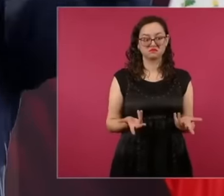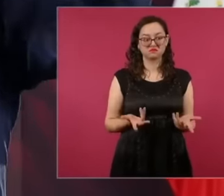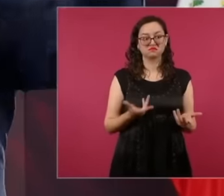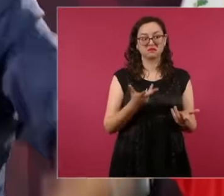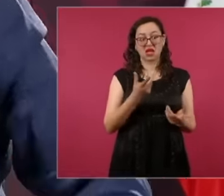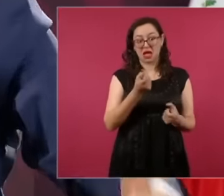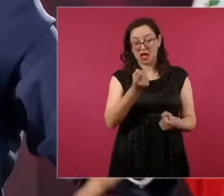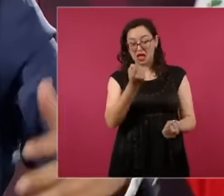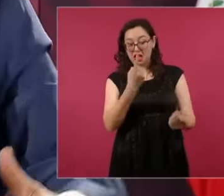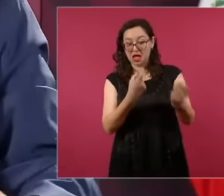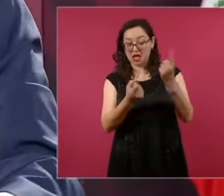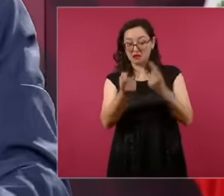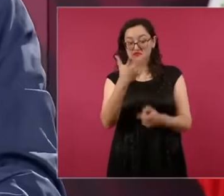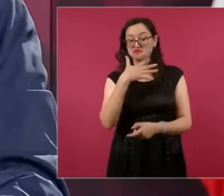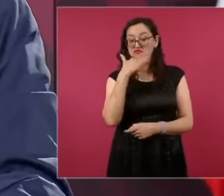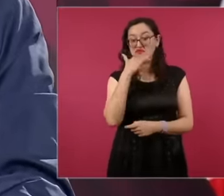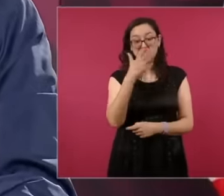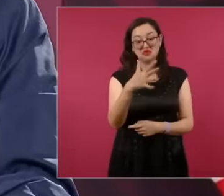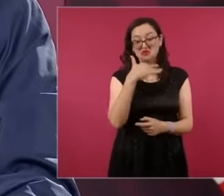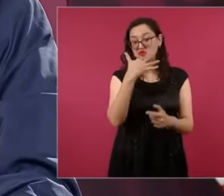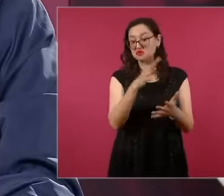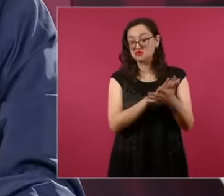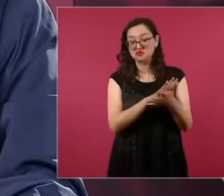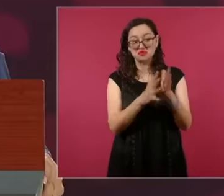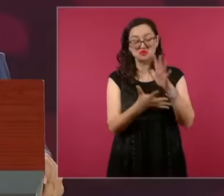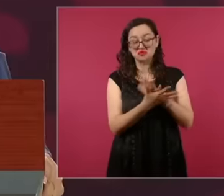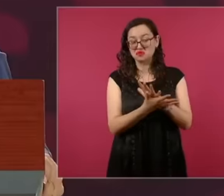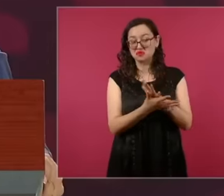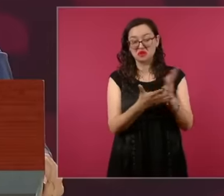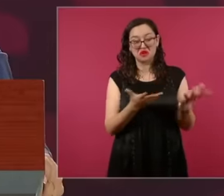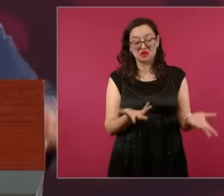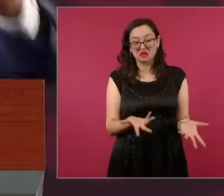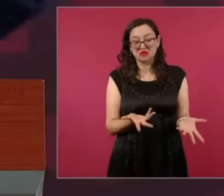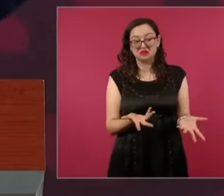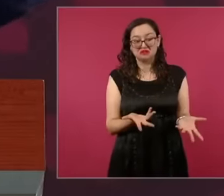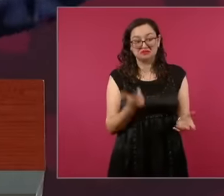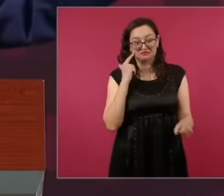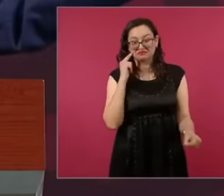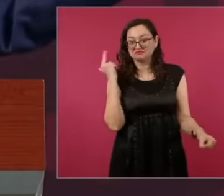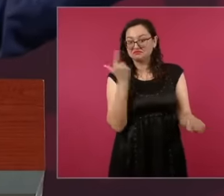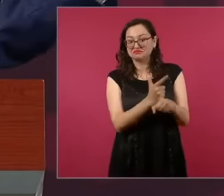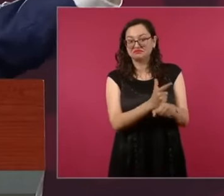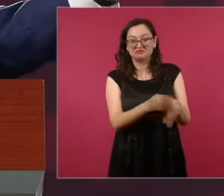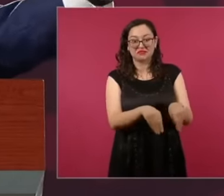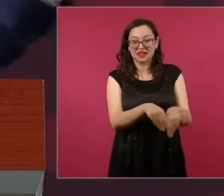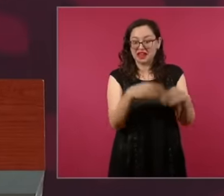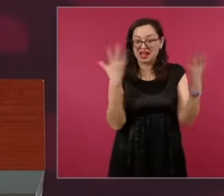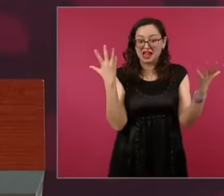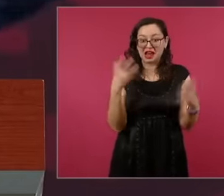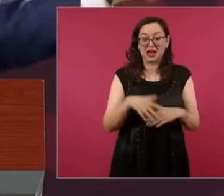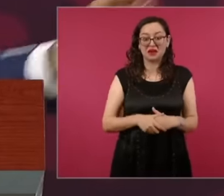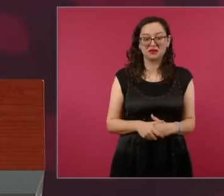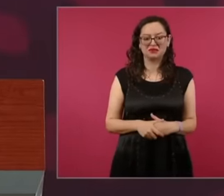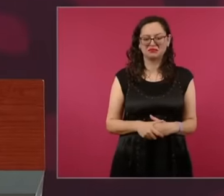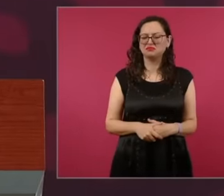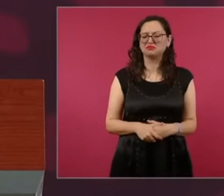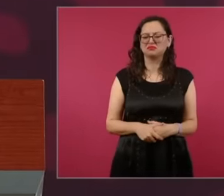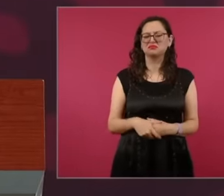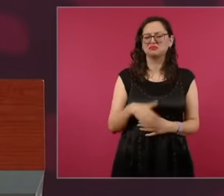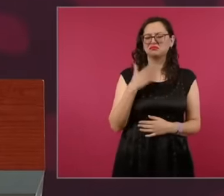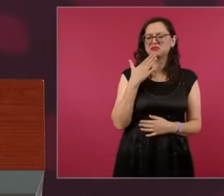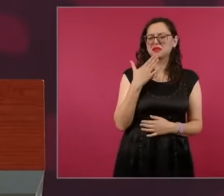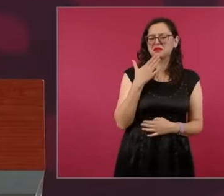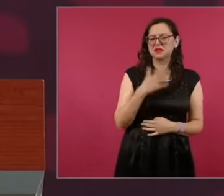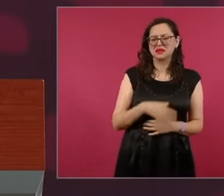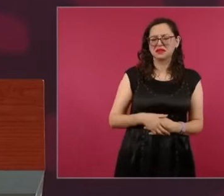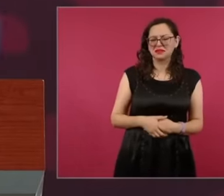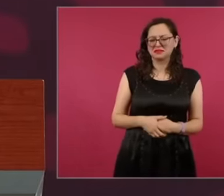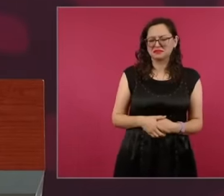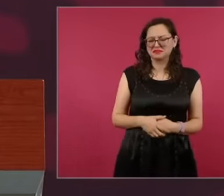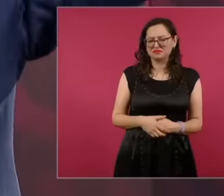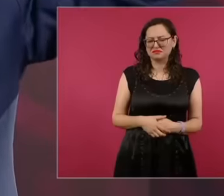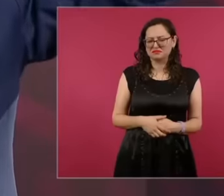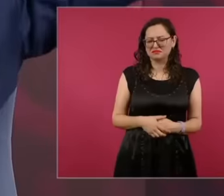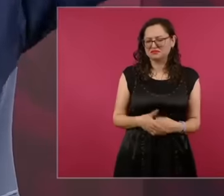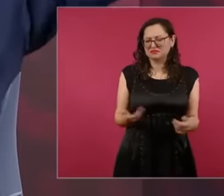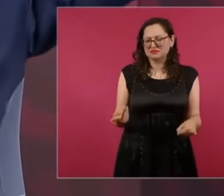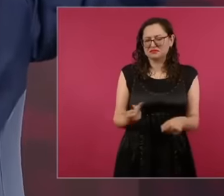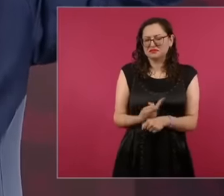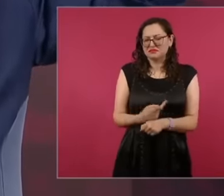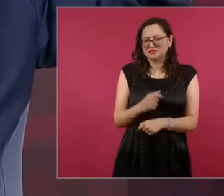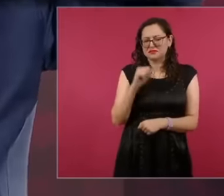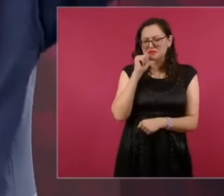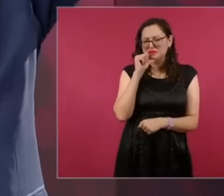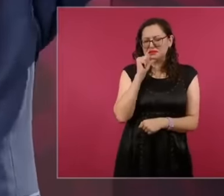influence peddlers Well, that's fine, you don't have to take away the